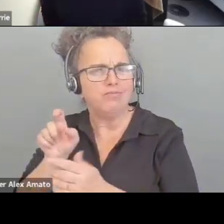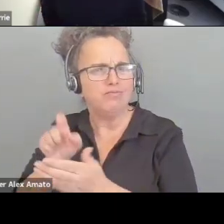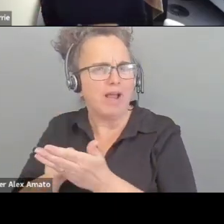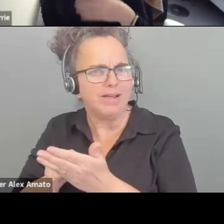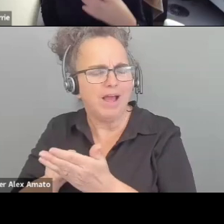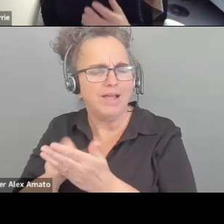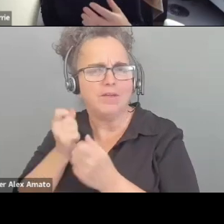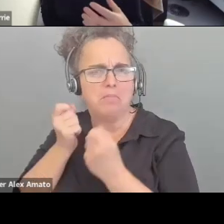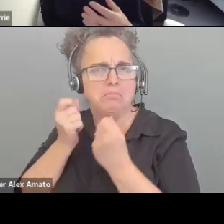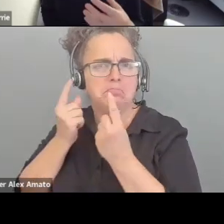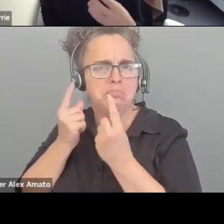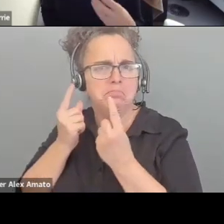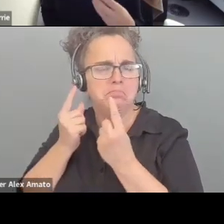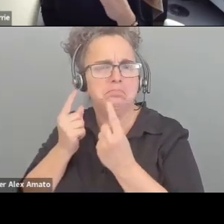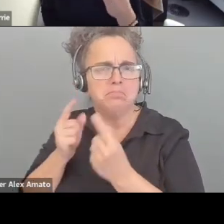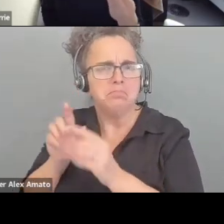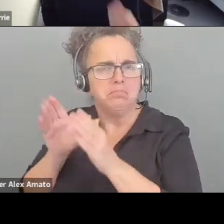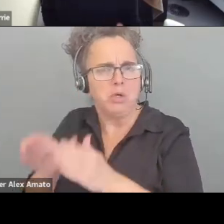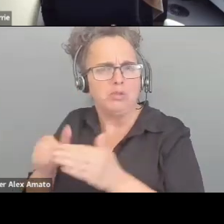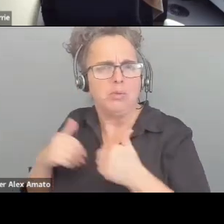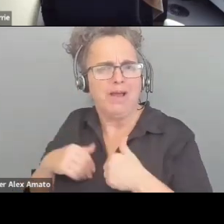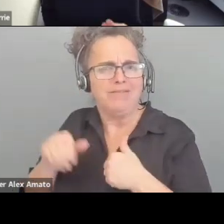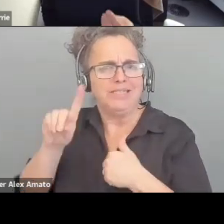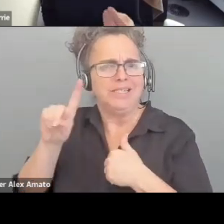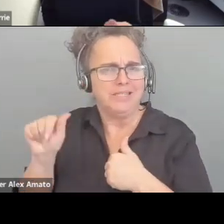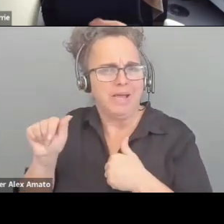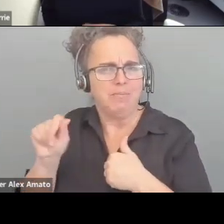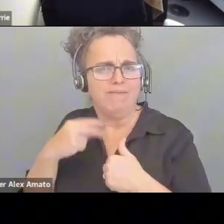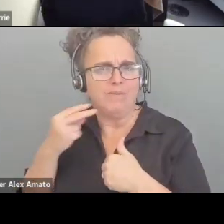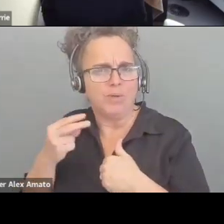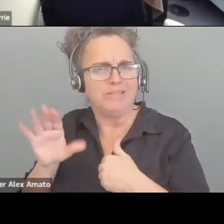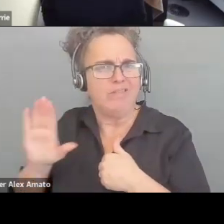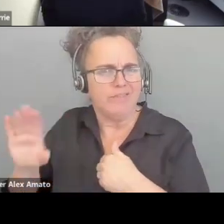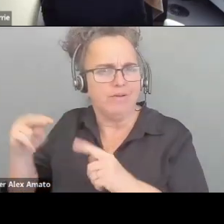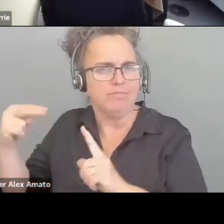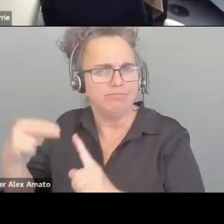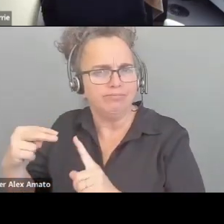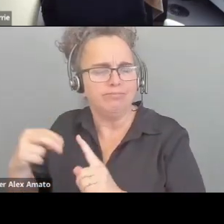And so in this instance, this has been another partnership where we've worked with University of Illinois.